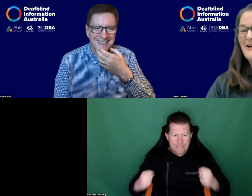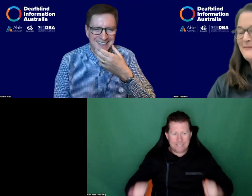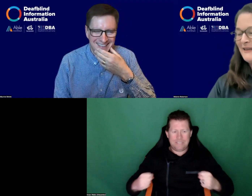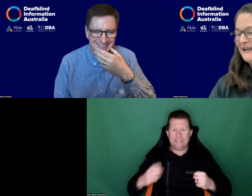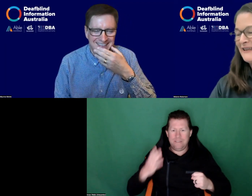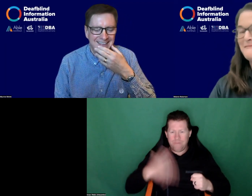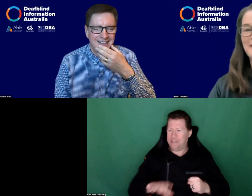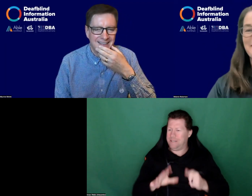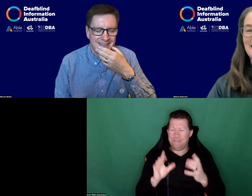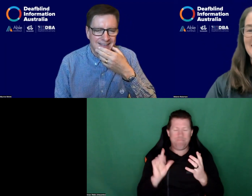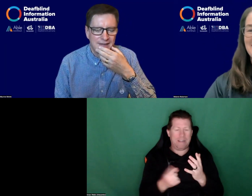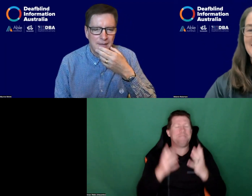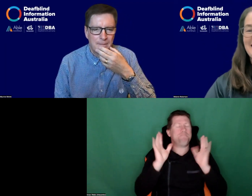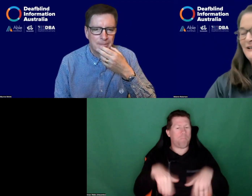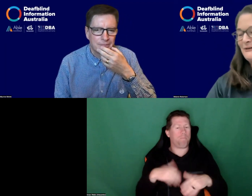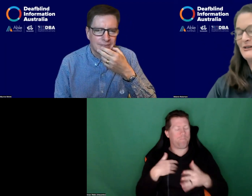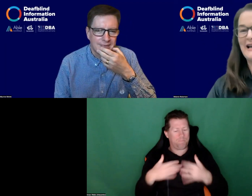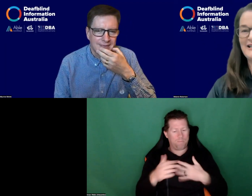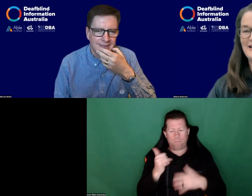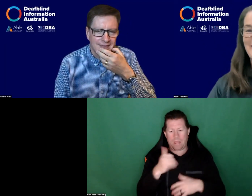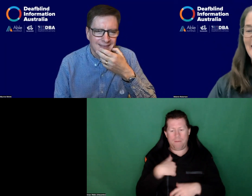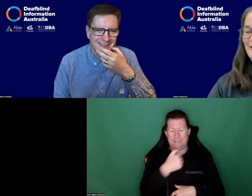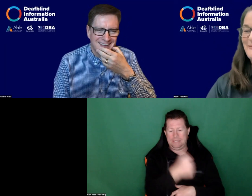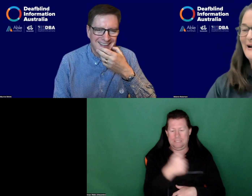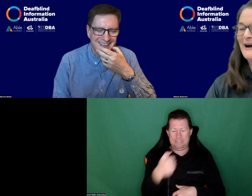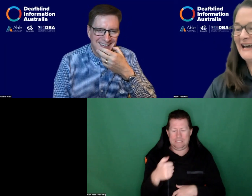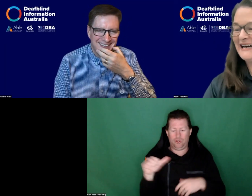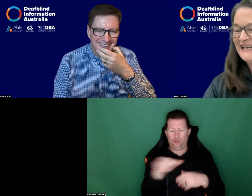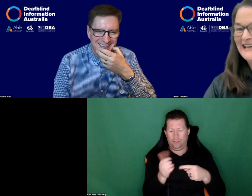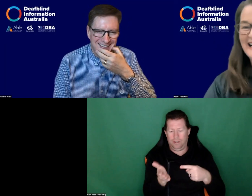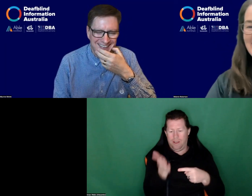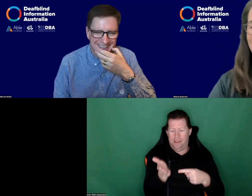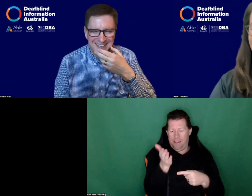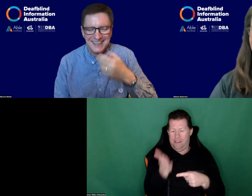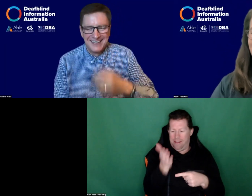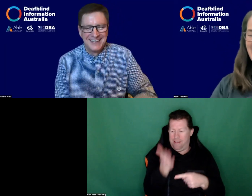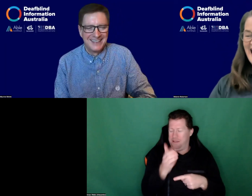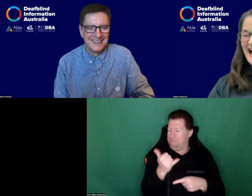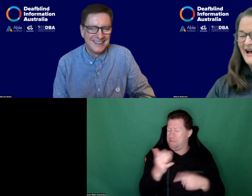I'm thinking that maybe my 66 score should actually be a little bit higher.